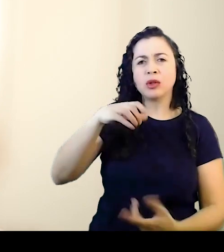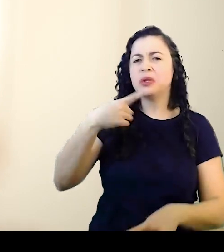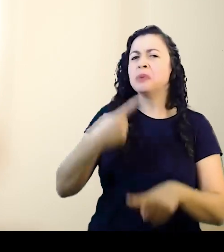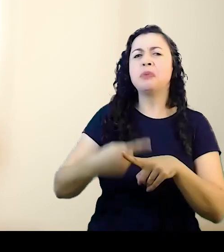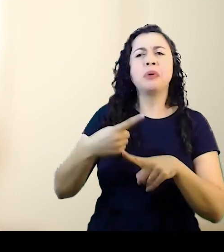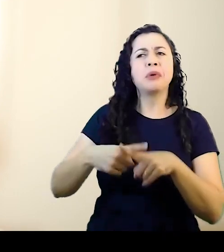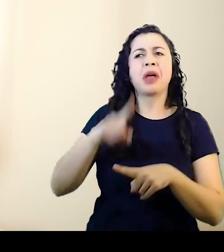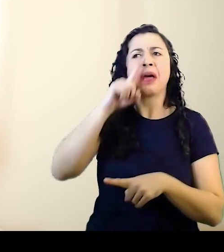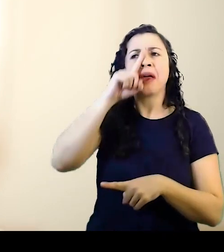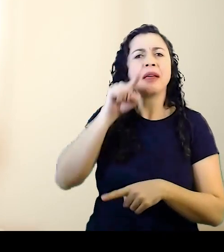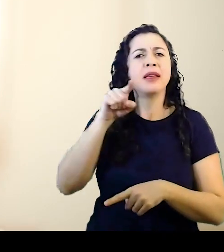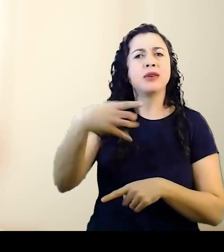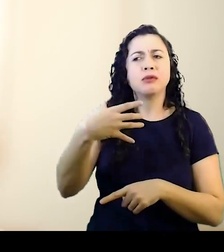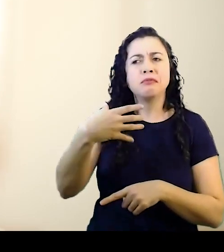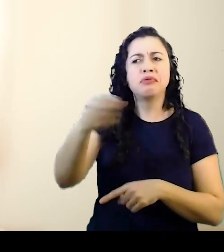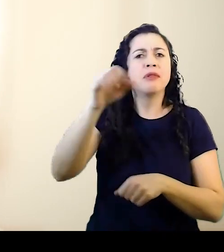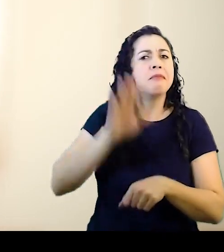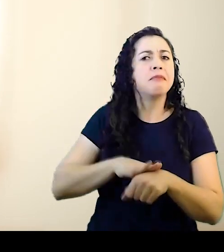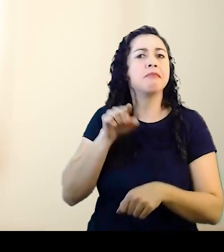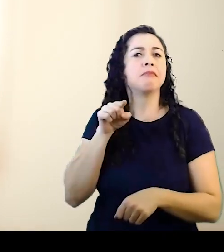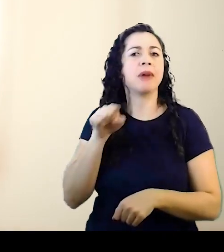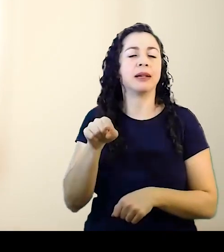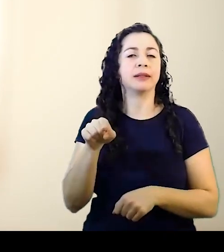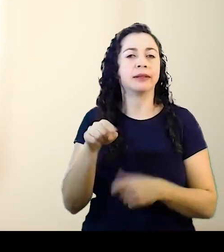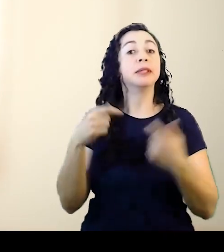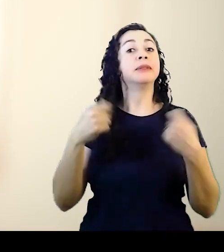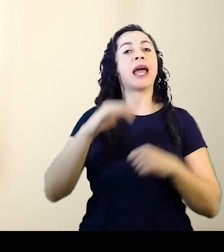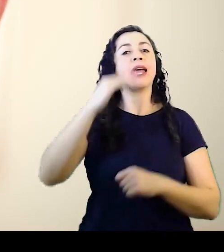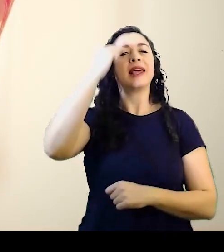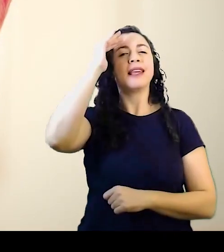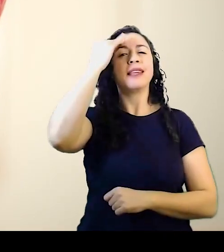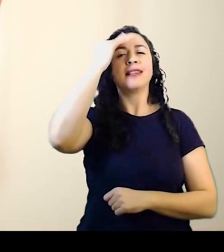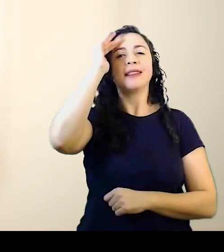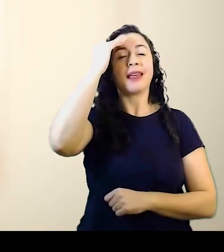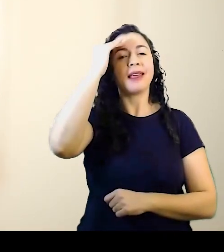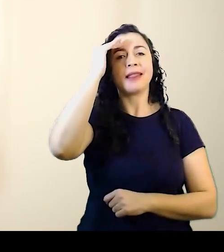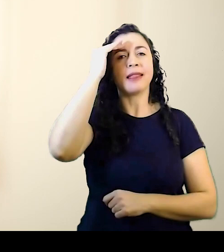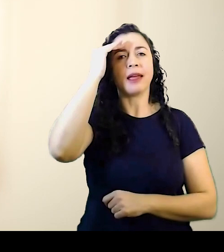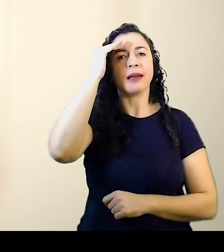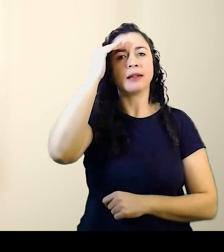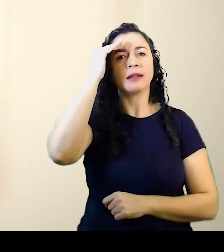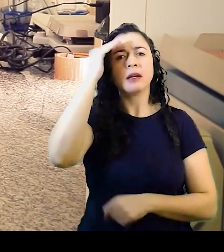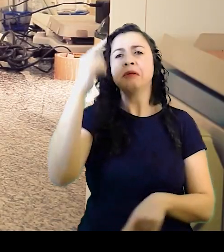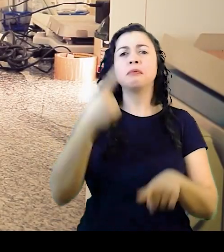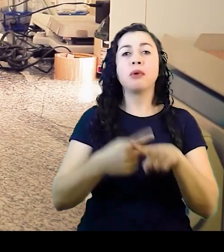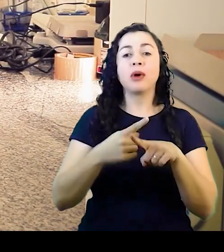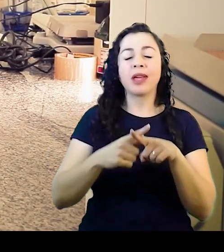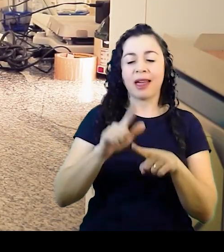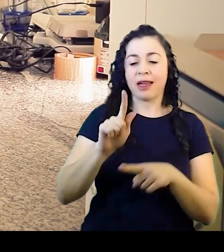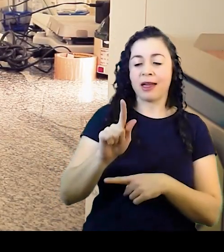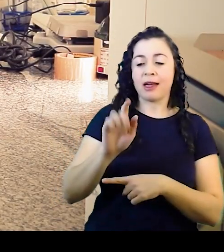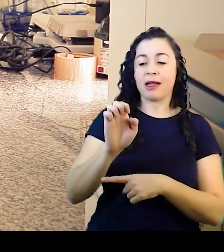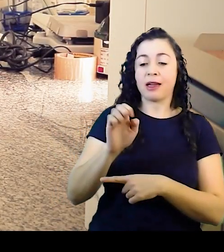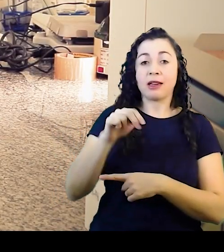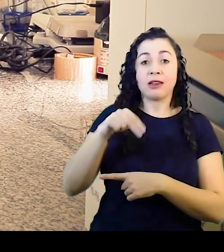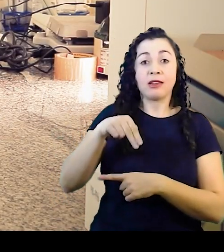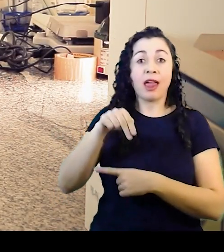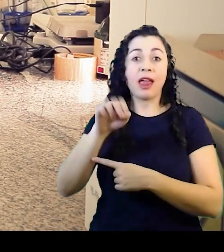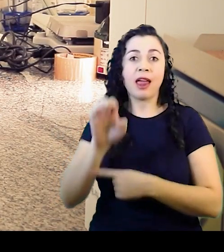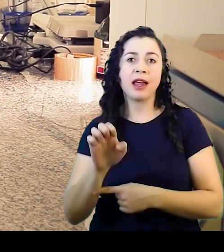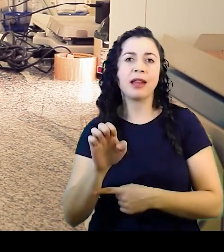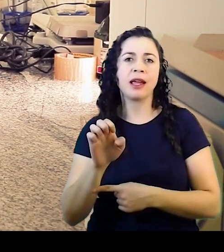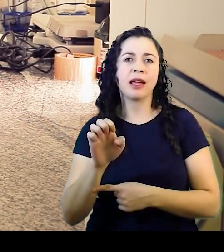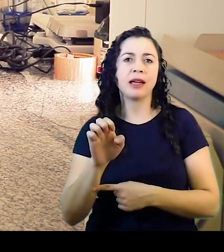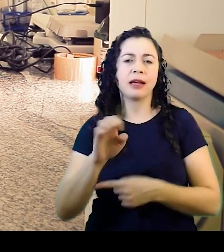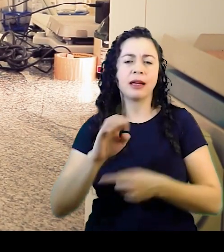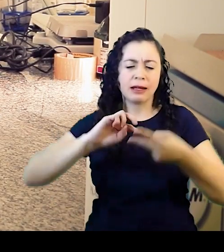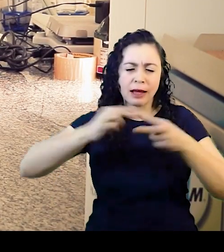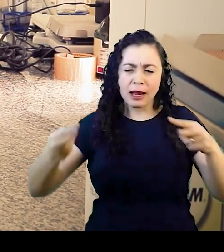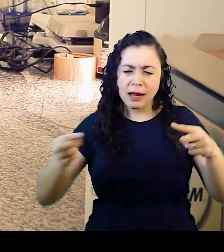For this reason, we are trying to understand how genes are expressed during aging and,